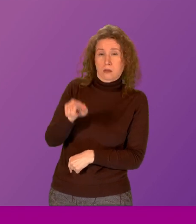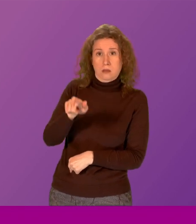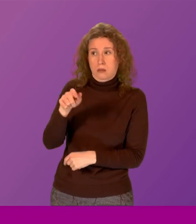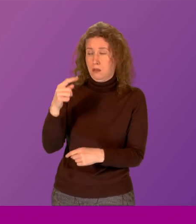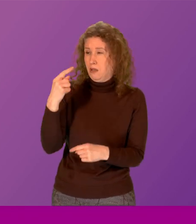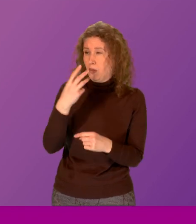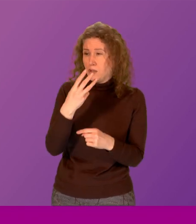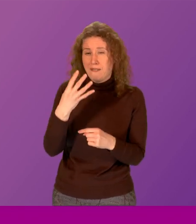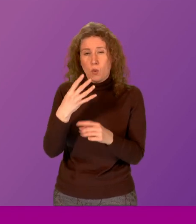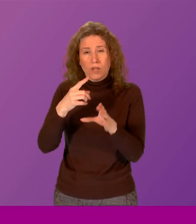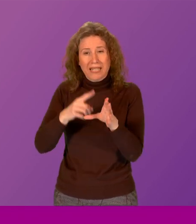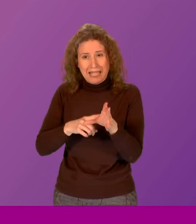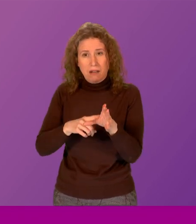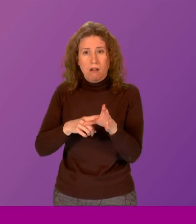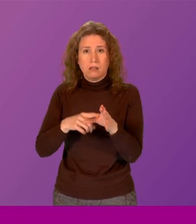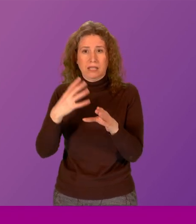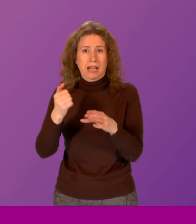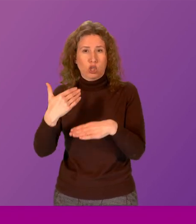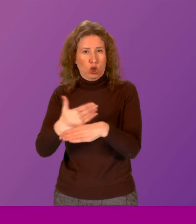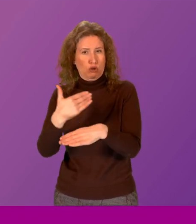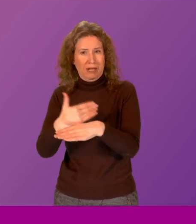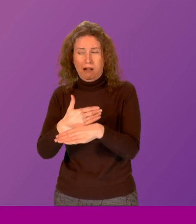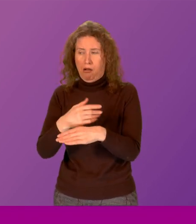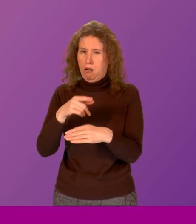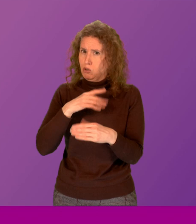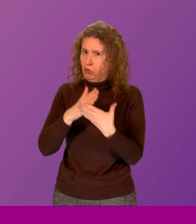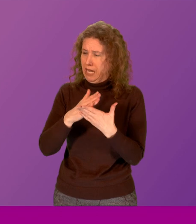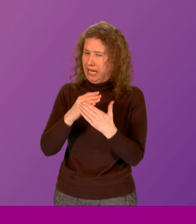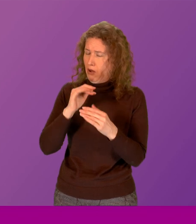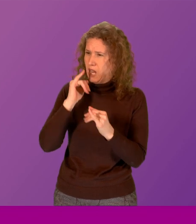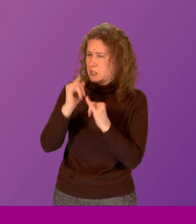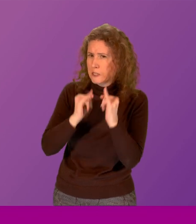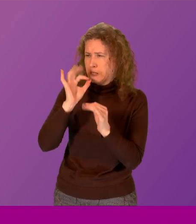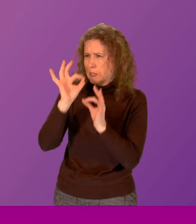34 years, he has shortened the career of many politicians, but we all recognise the crucial